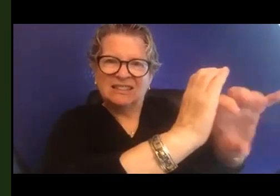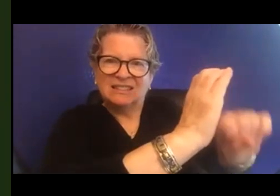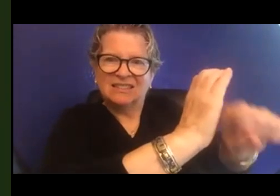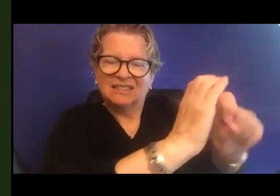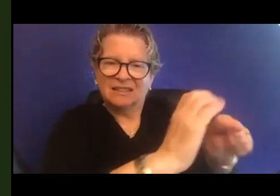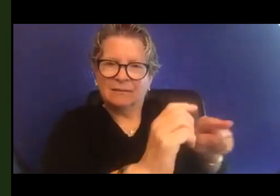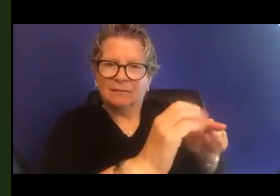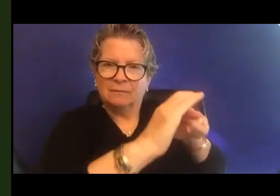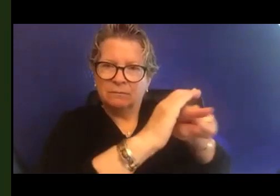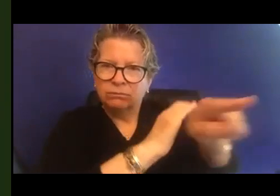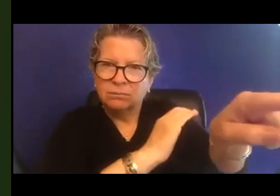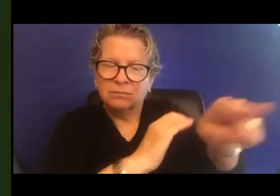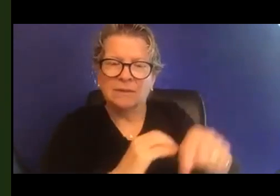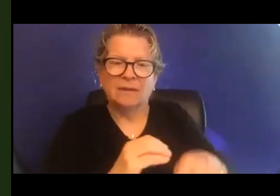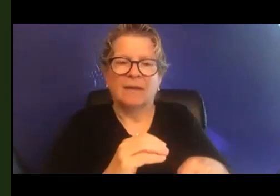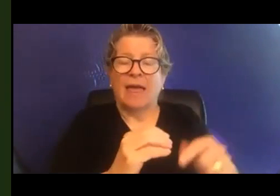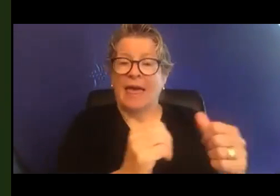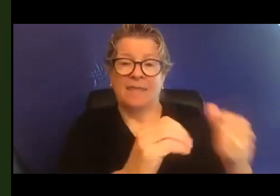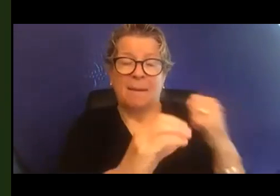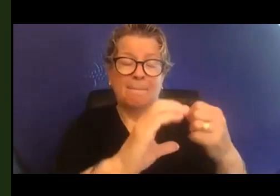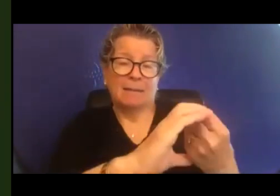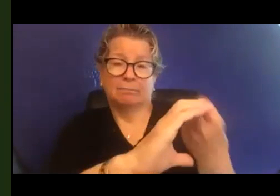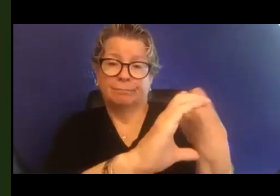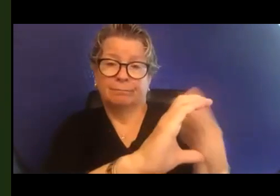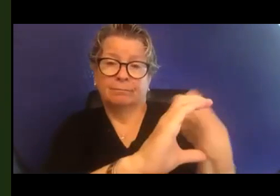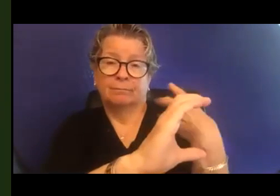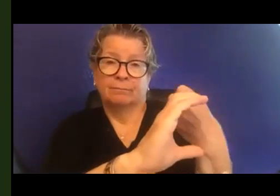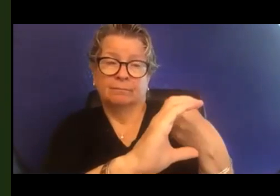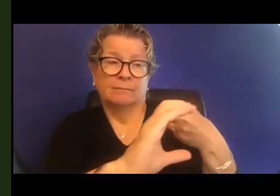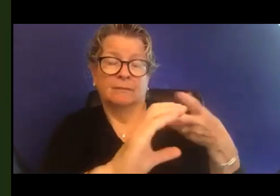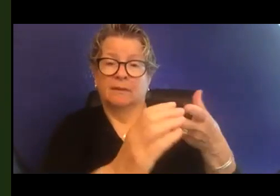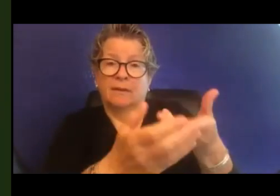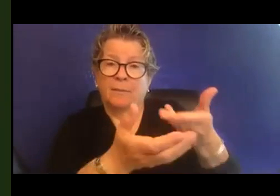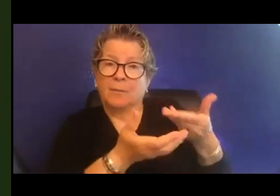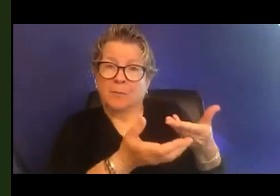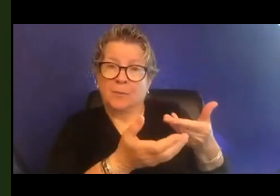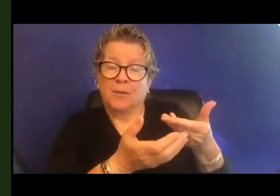machine removes the soil, and carries it to the entry pit